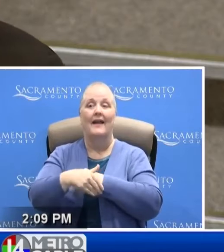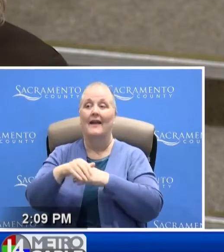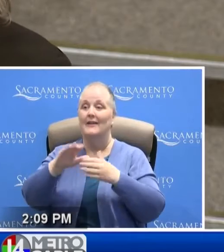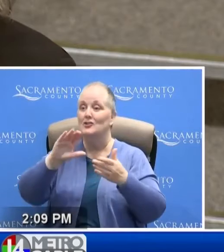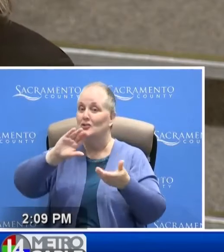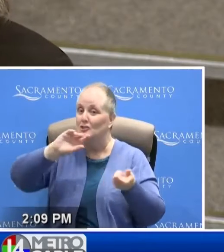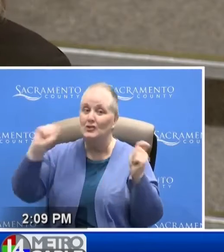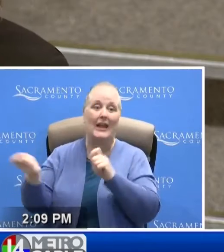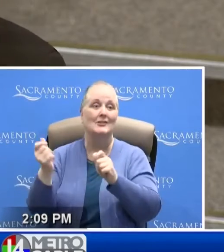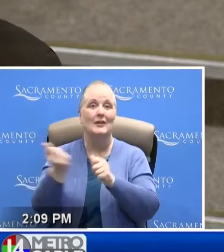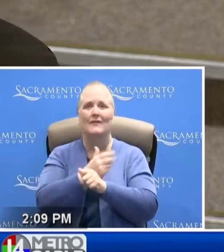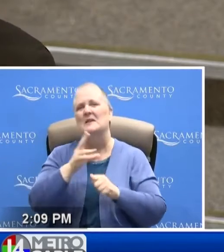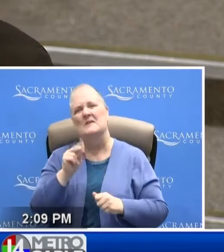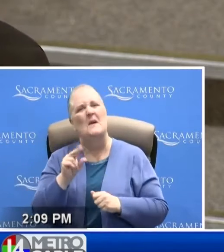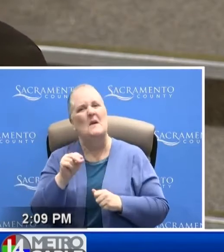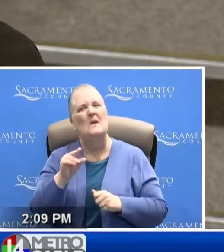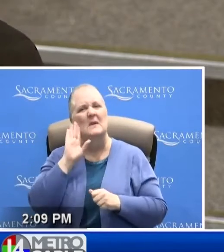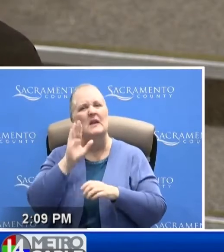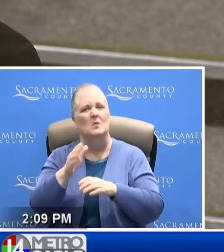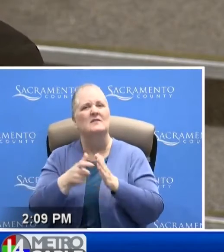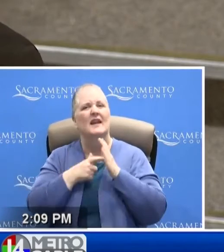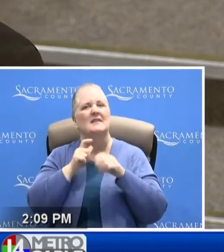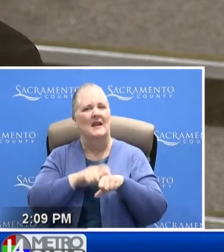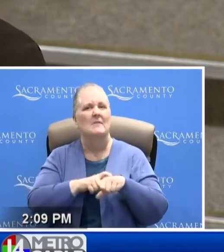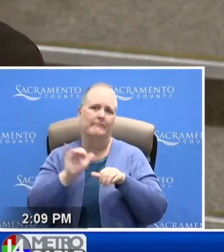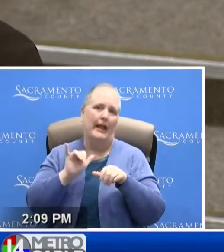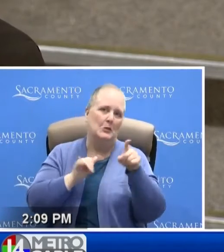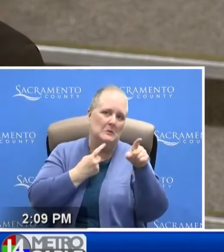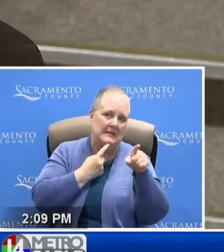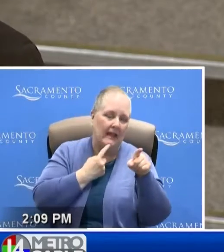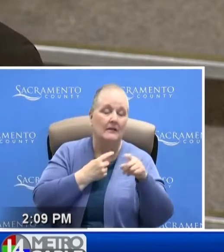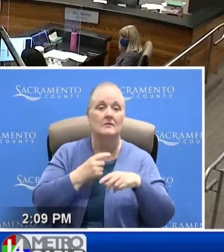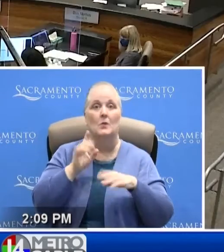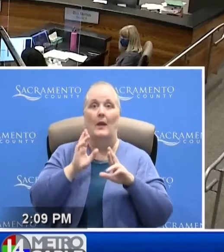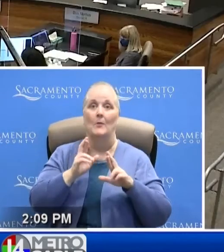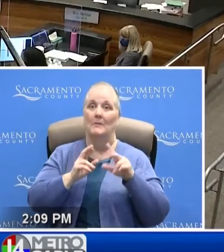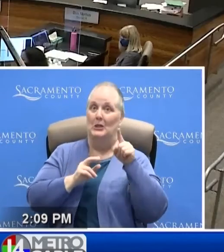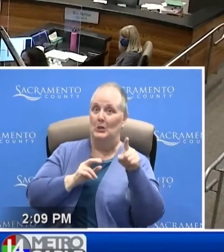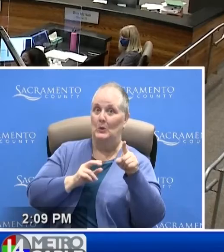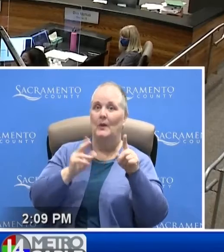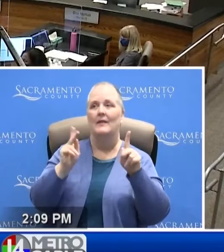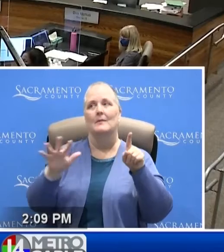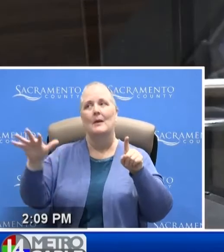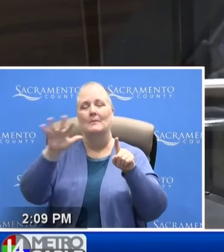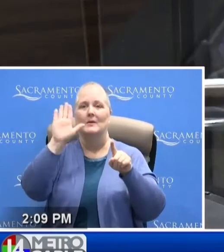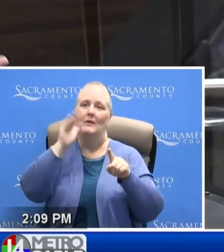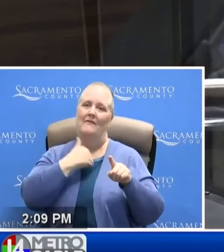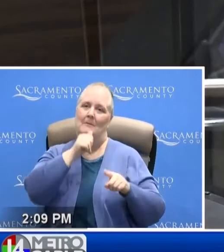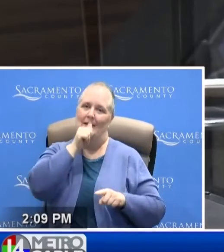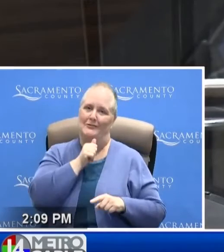to make the adjustments, as you've suggested, and I hope that you and the public will have patience with us as we work on